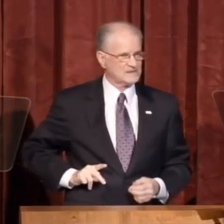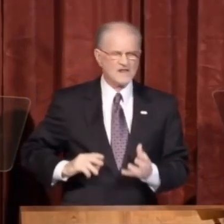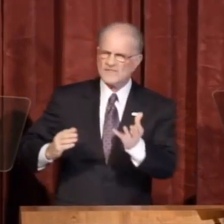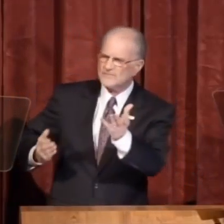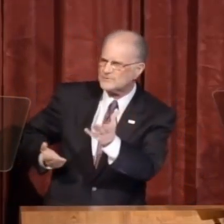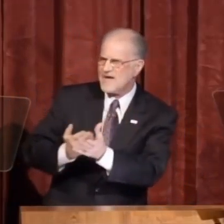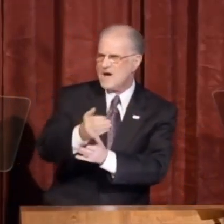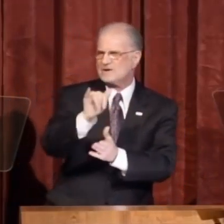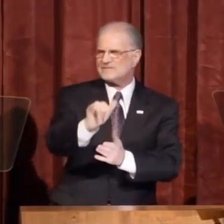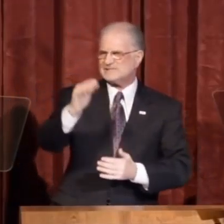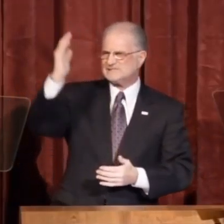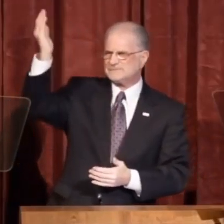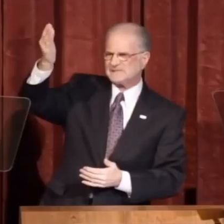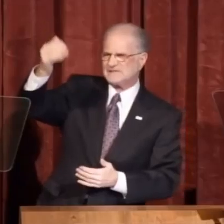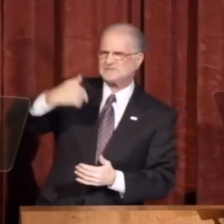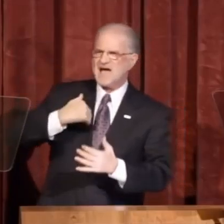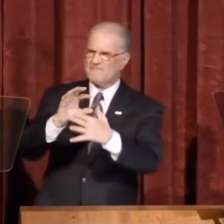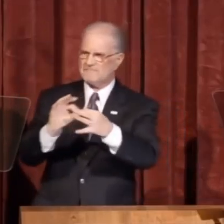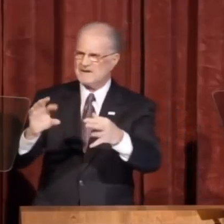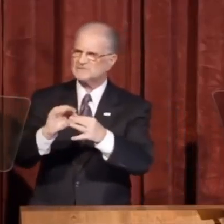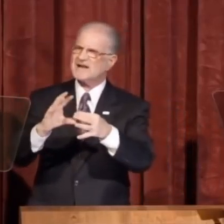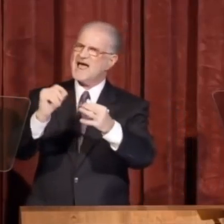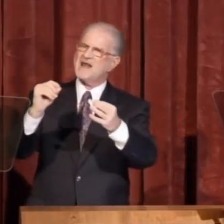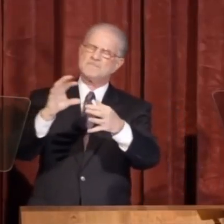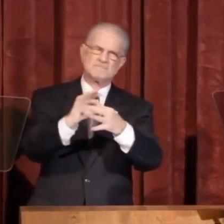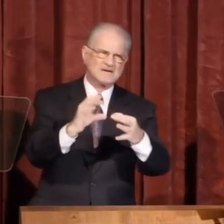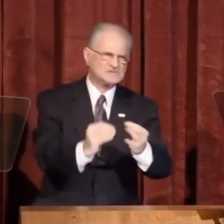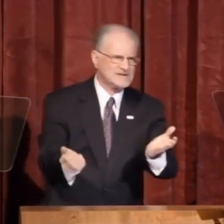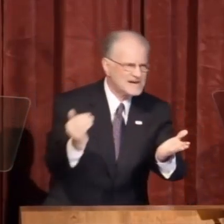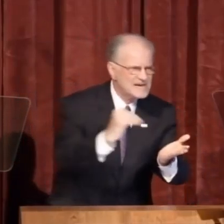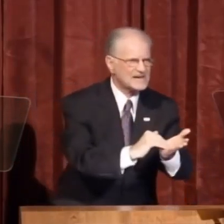By reaching for our dreams we are serving others.